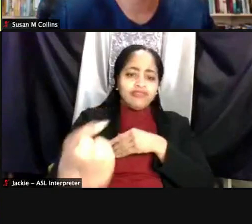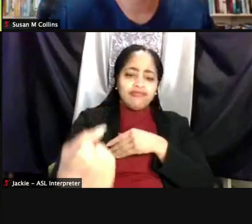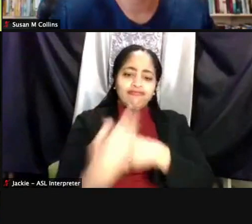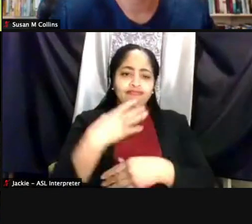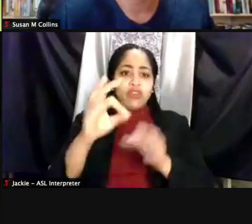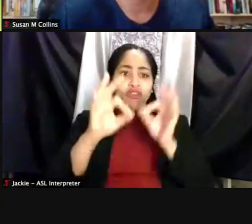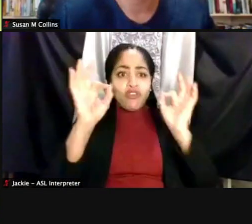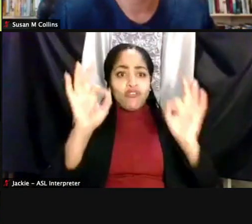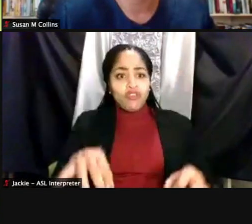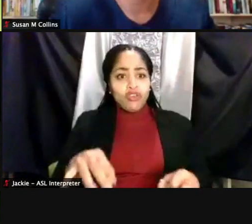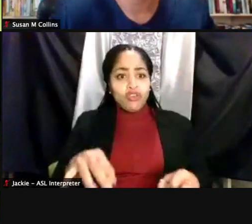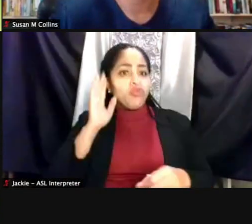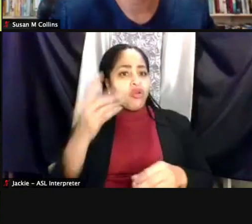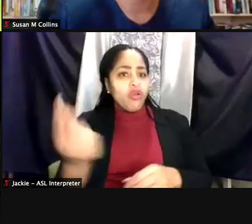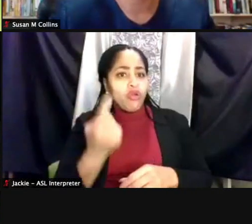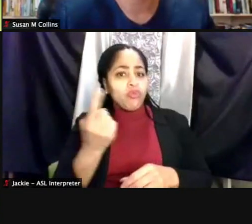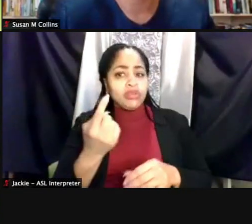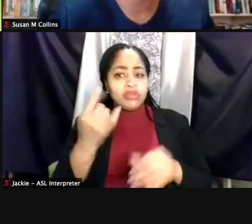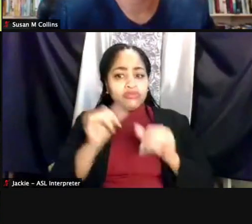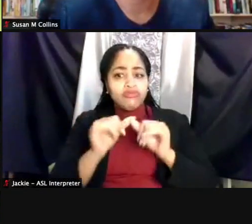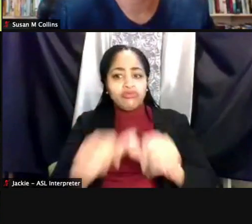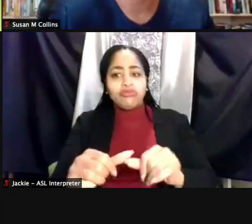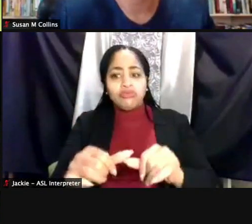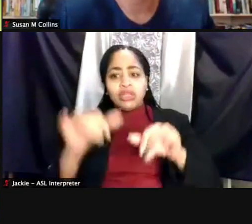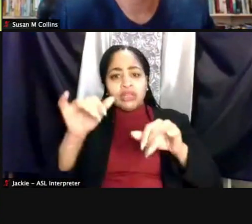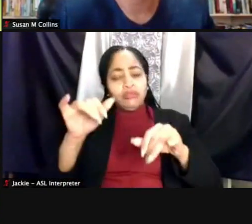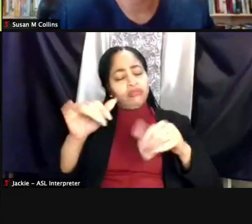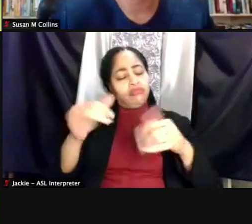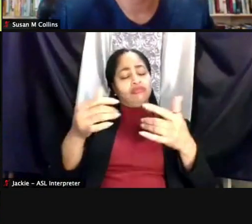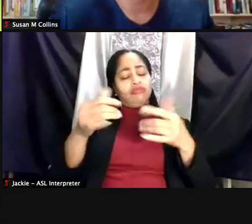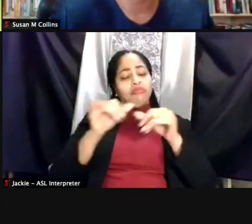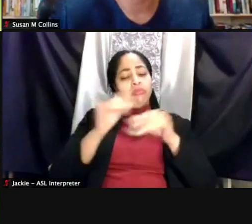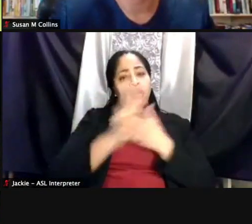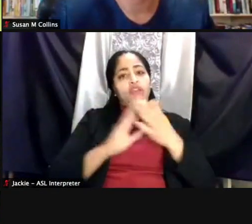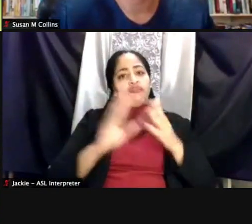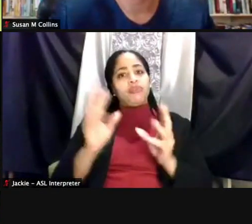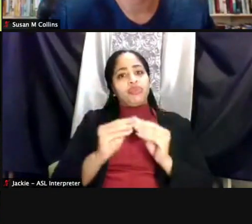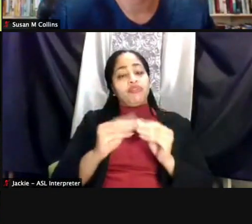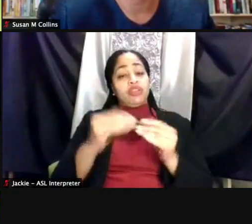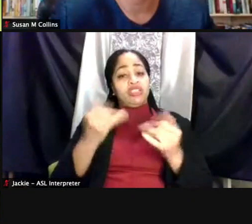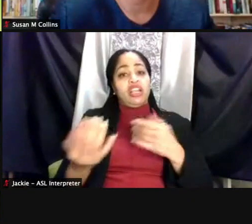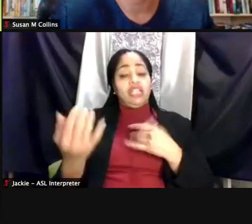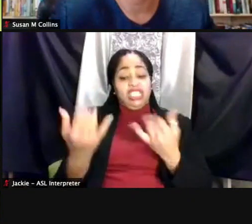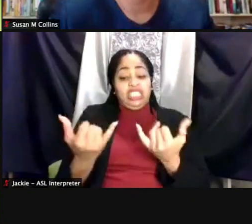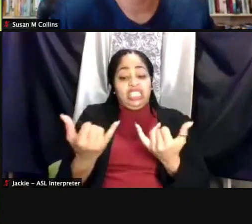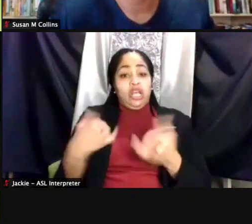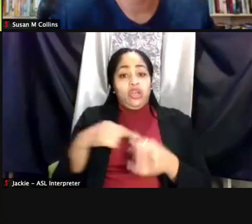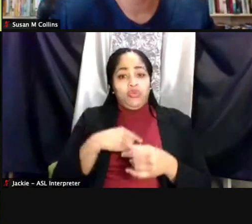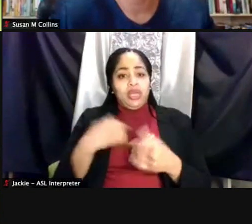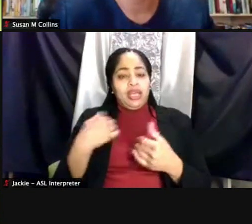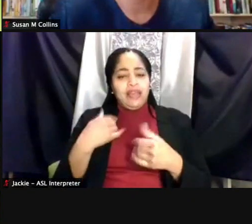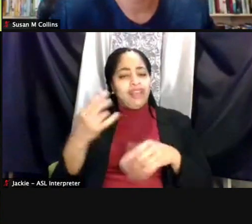will both remain a part of the briefing. Today we're joined as usual by provost, Susan Collins,